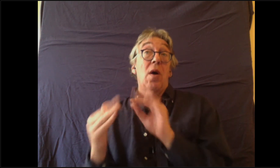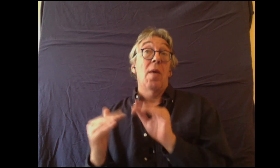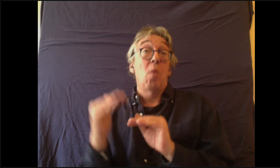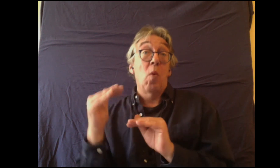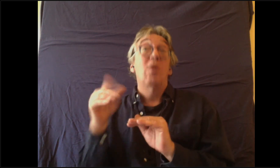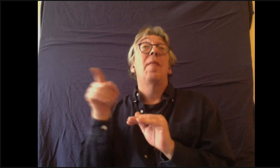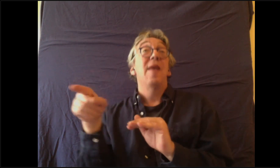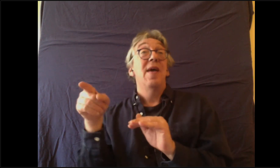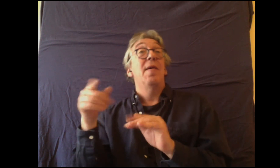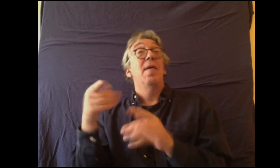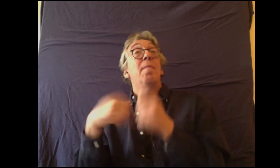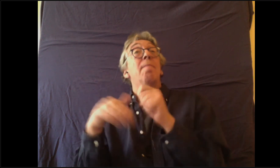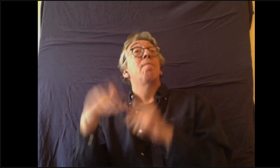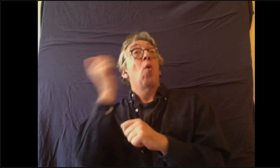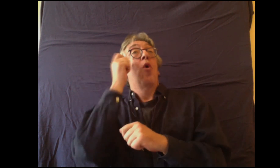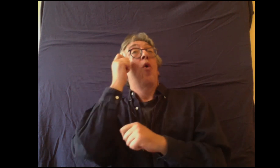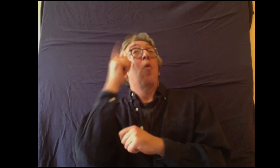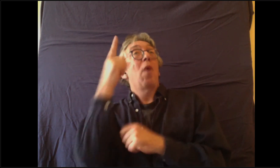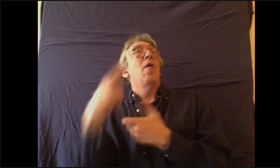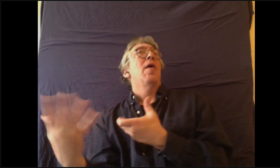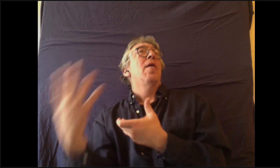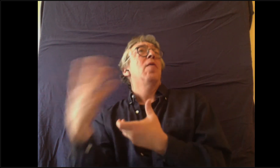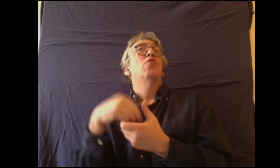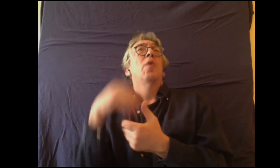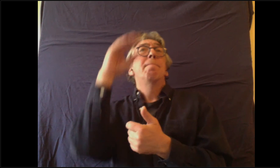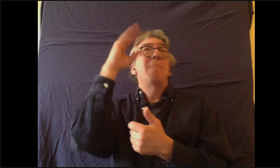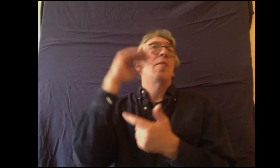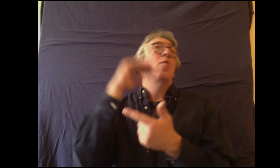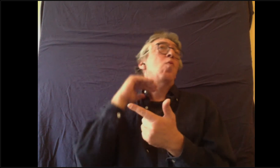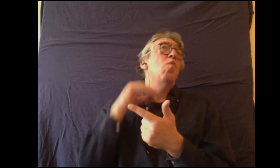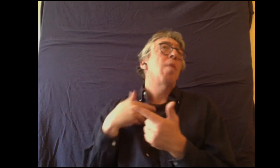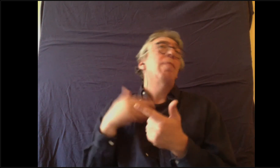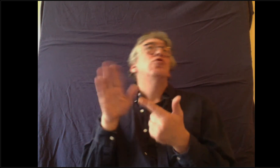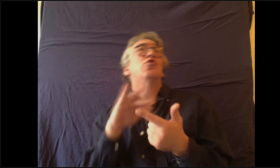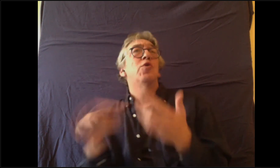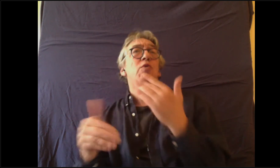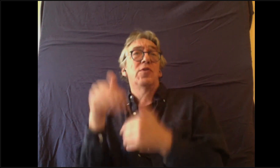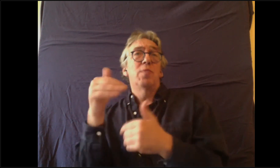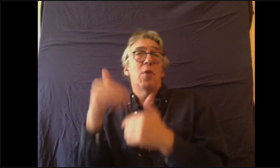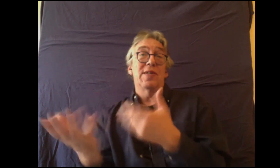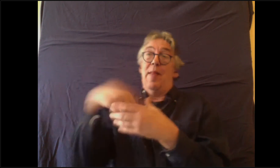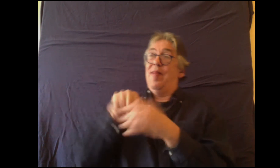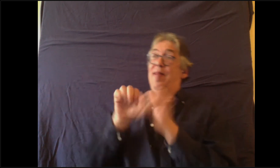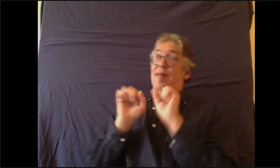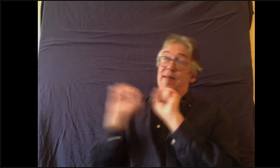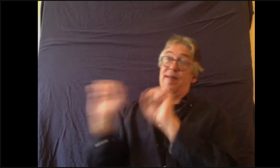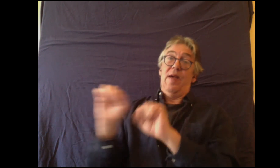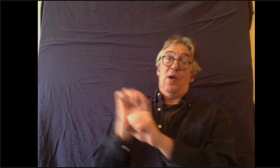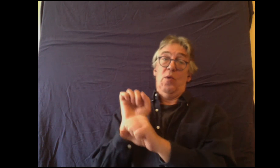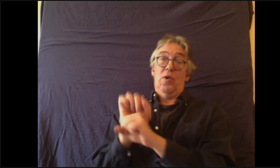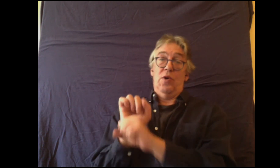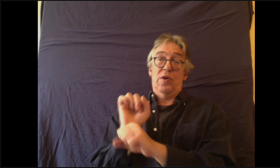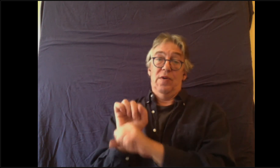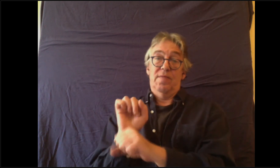to include women, men and children with disabilities within their work. And using all the leverage that they have.